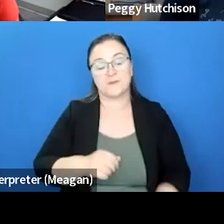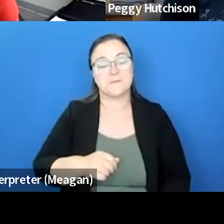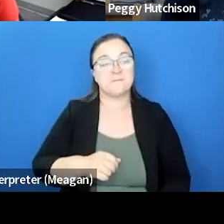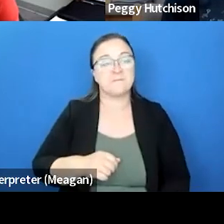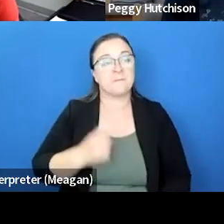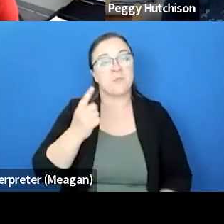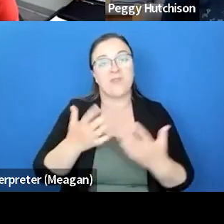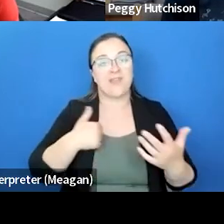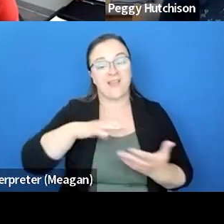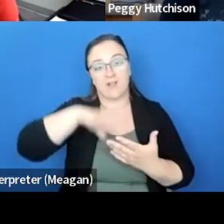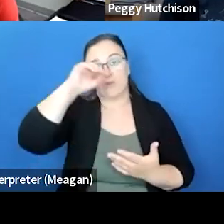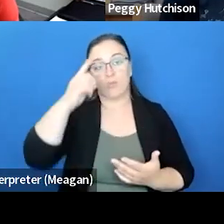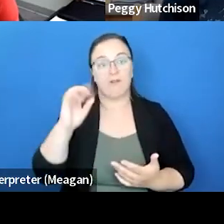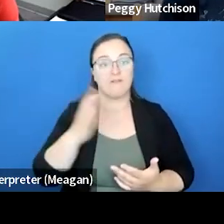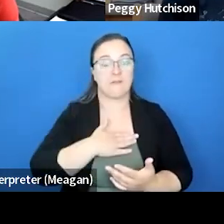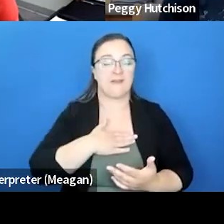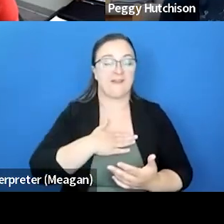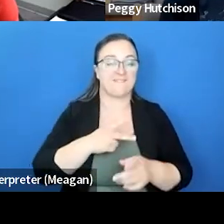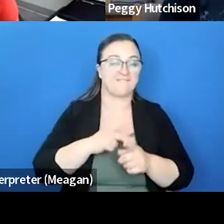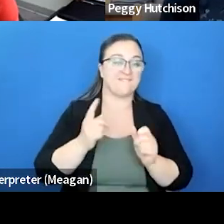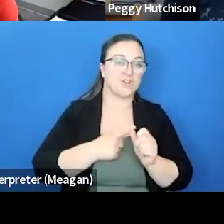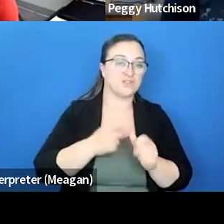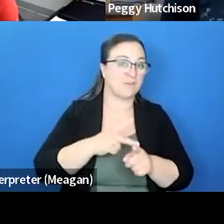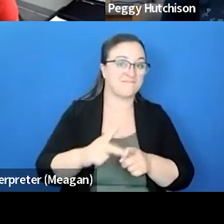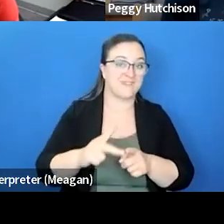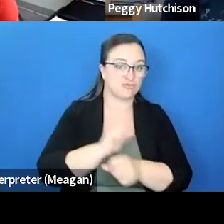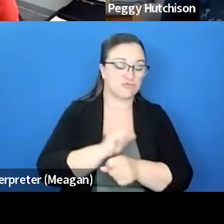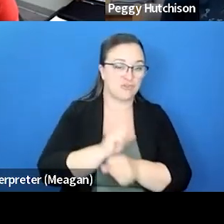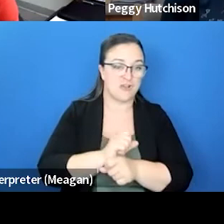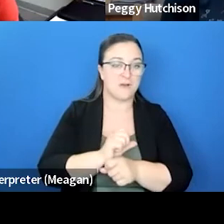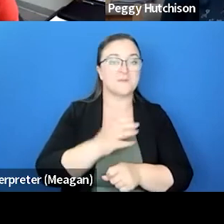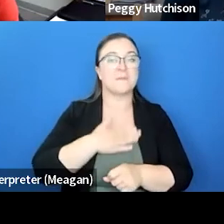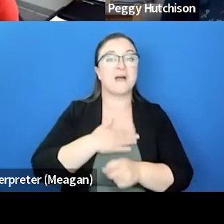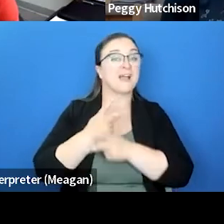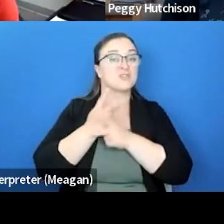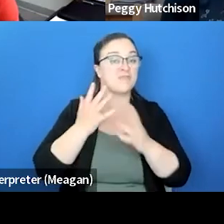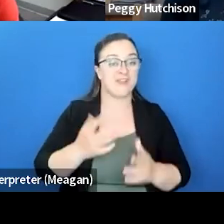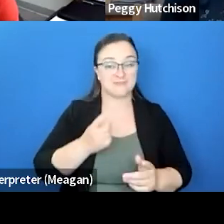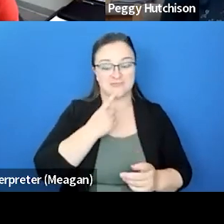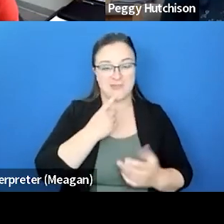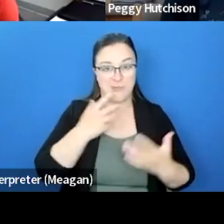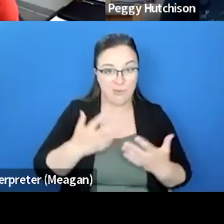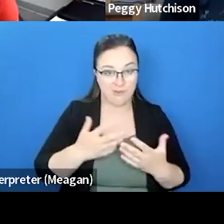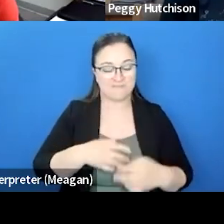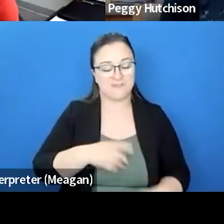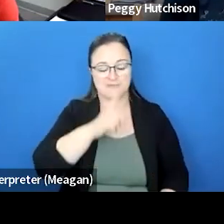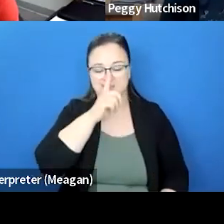of my first professional ish jobs that my supervisor said, and it really resonated with me